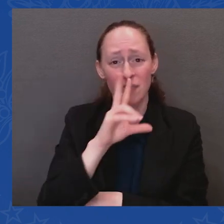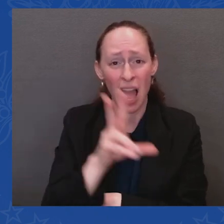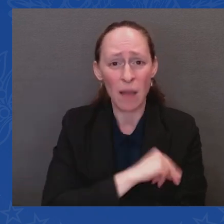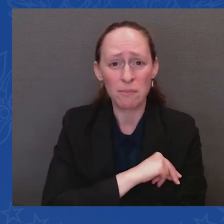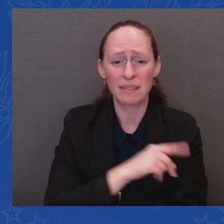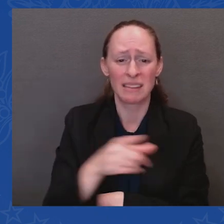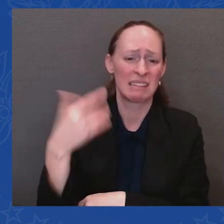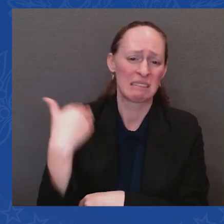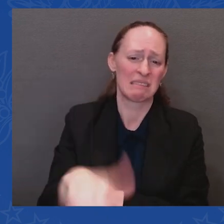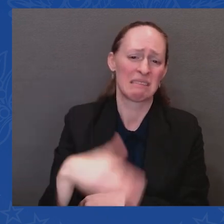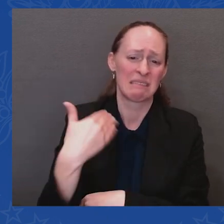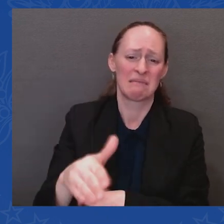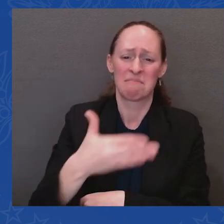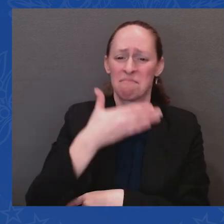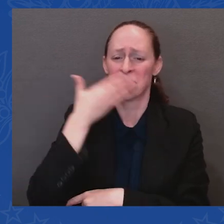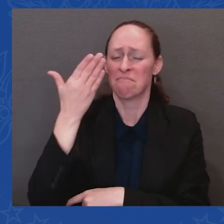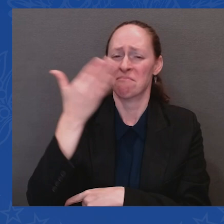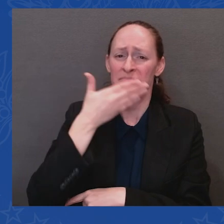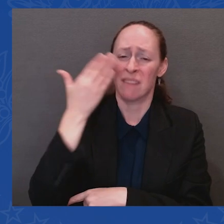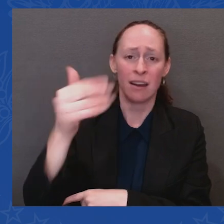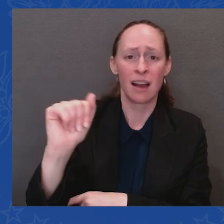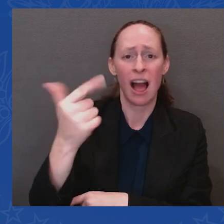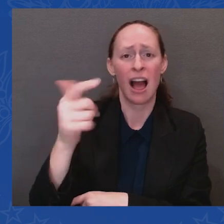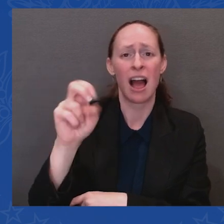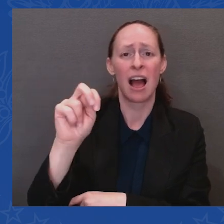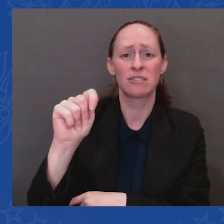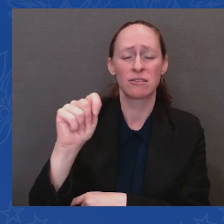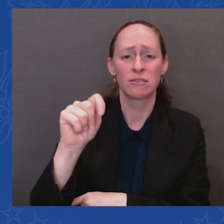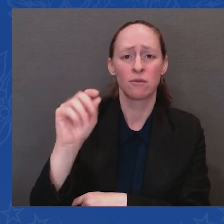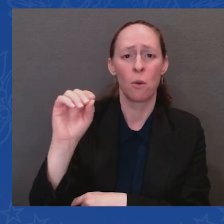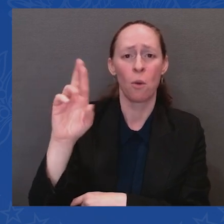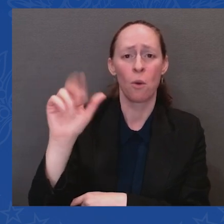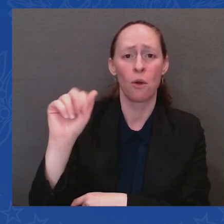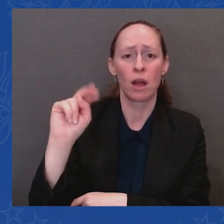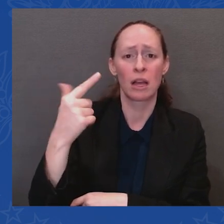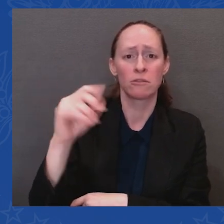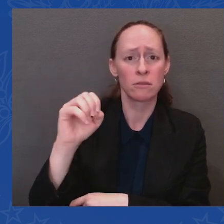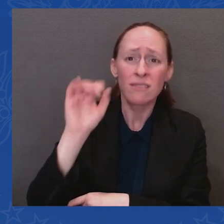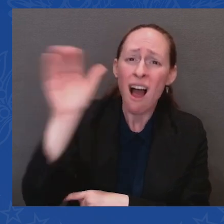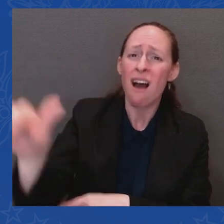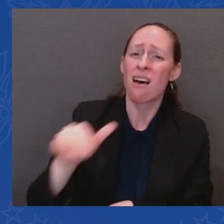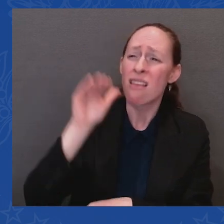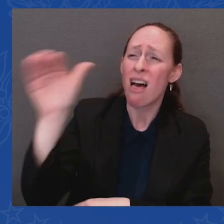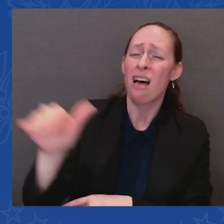finally, as he wrote to me in a letter, quote, "[is] able to get by a little easier now."